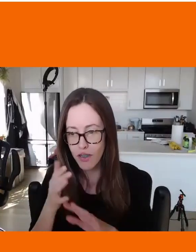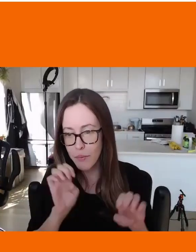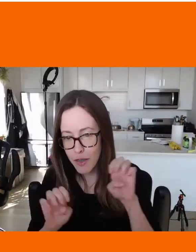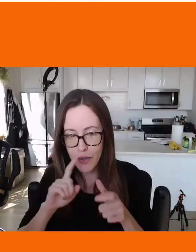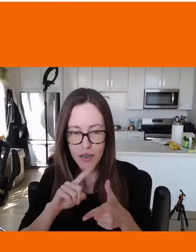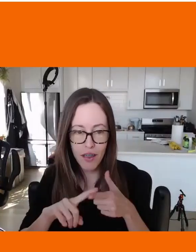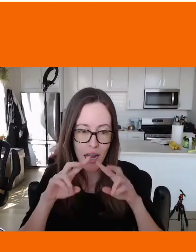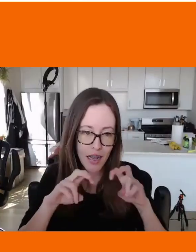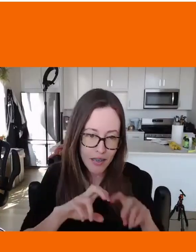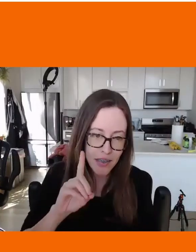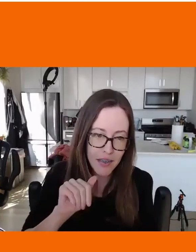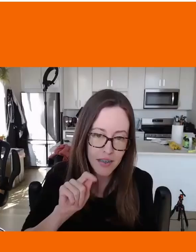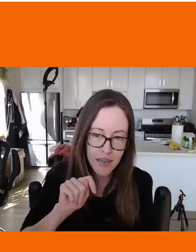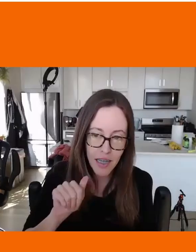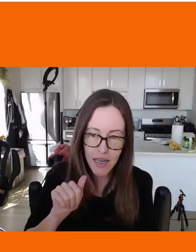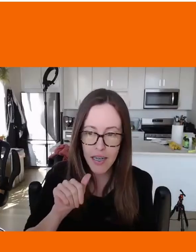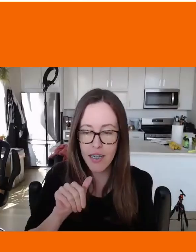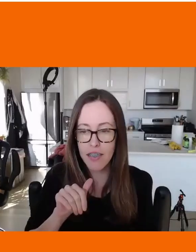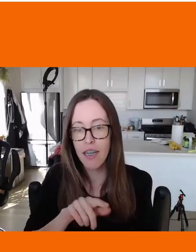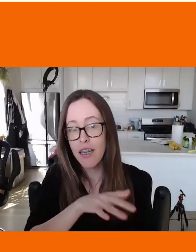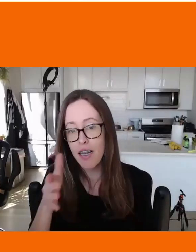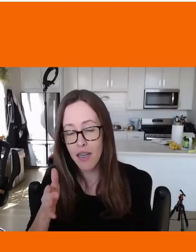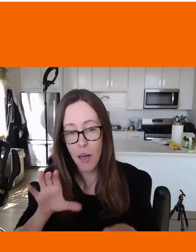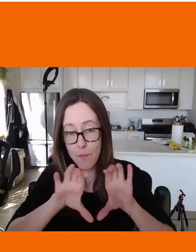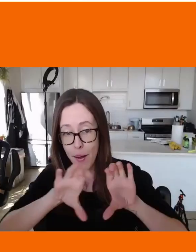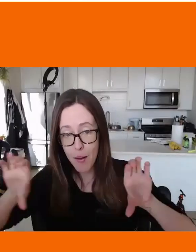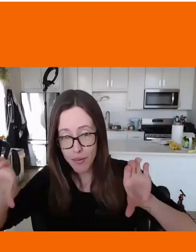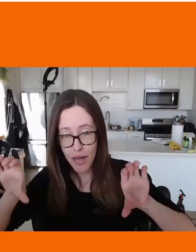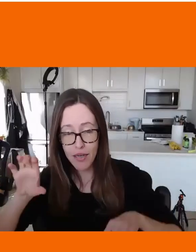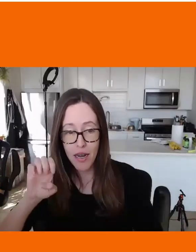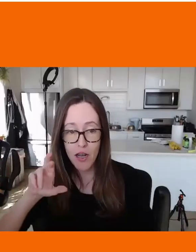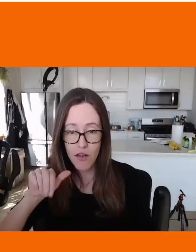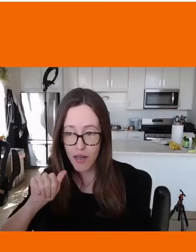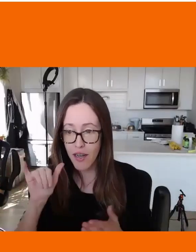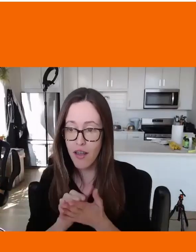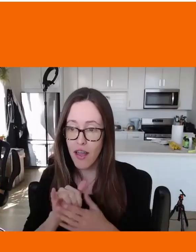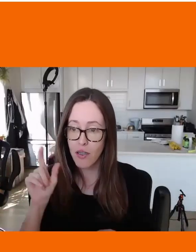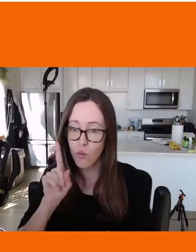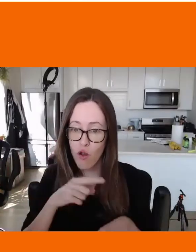That's where I ran experiments. I did data analysis. And then I'll talk about my pipeline era.